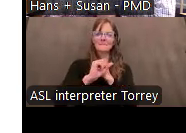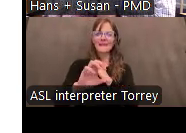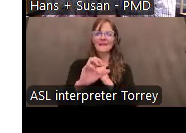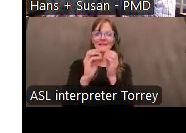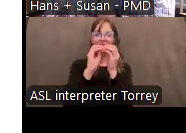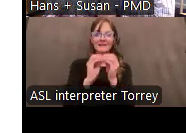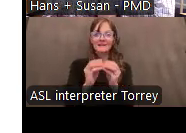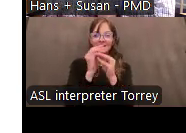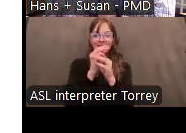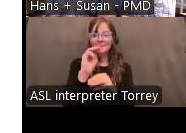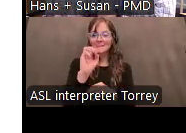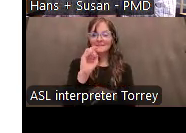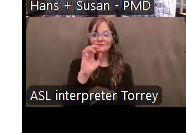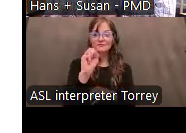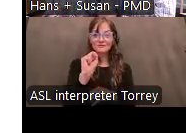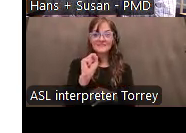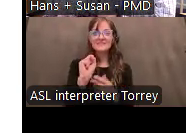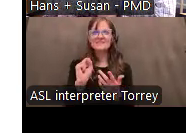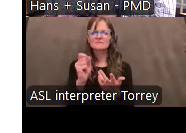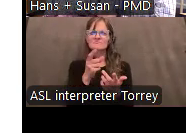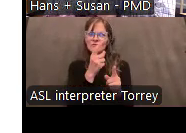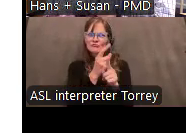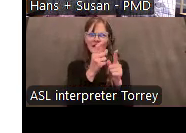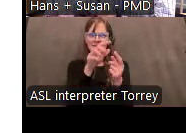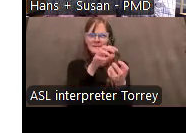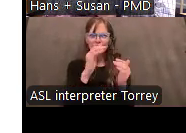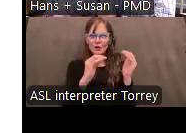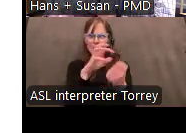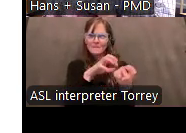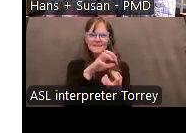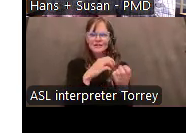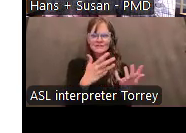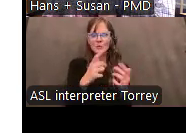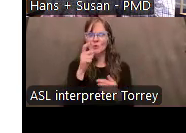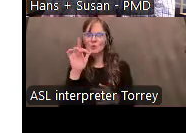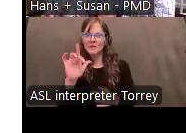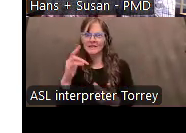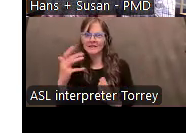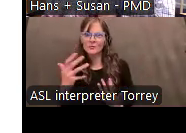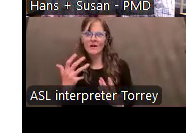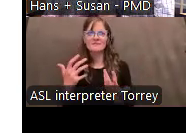Who clicked on what as part of our performance evaluation. Then we do optimization.